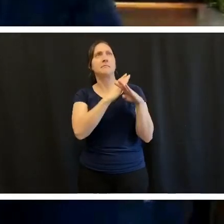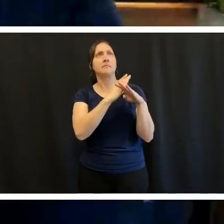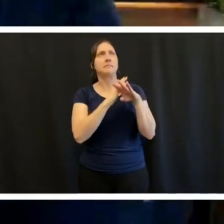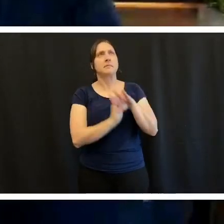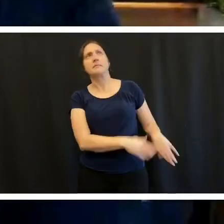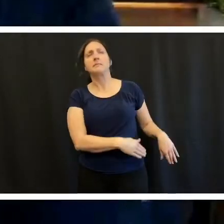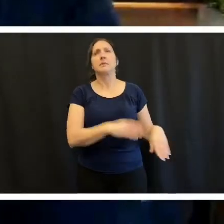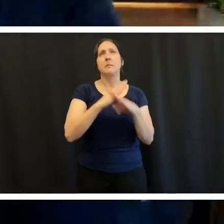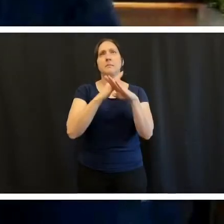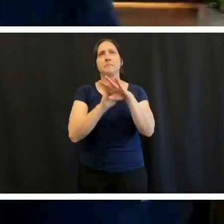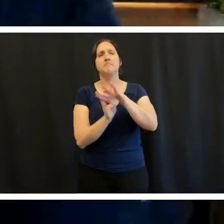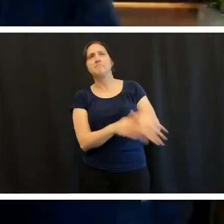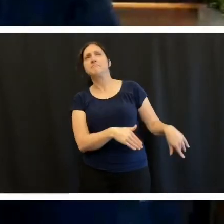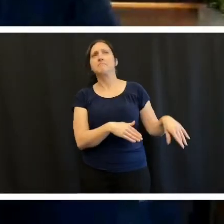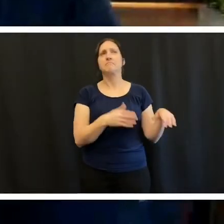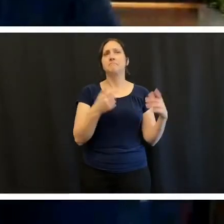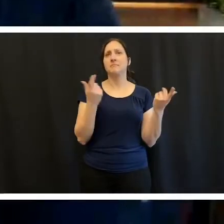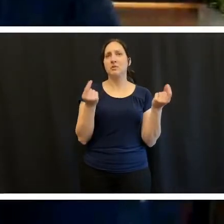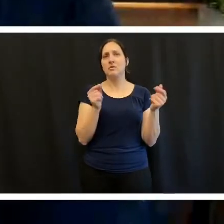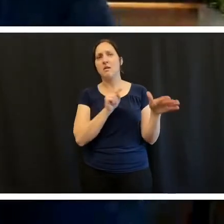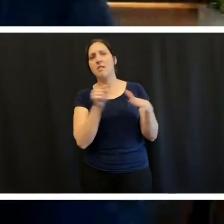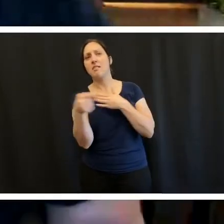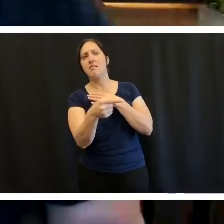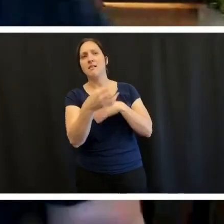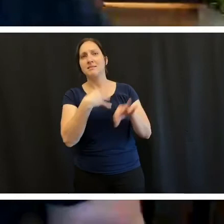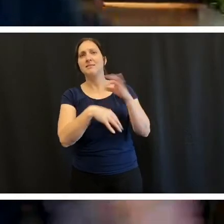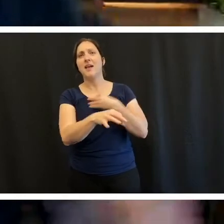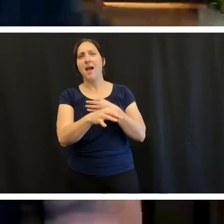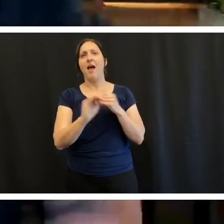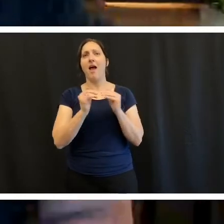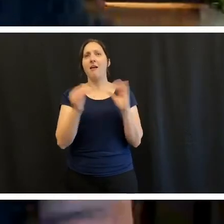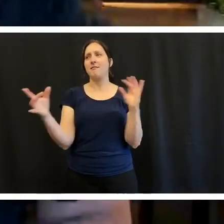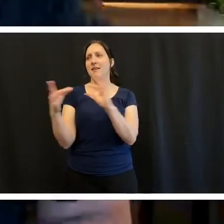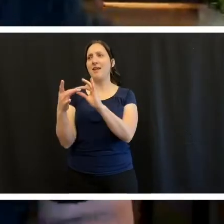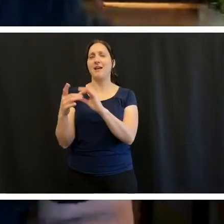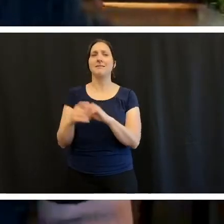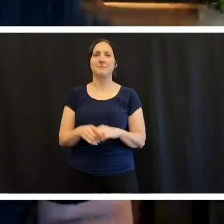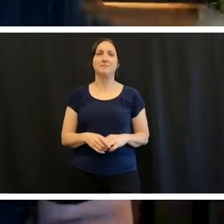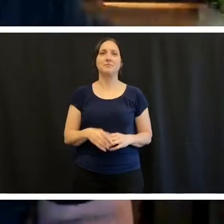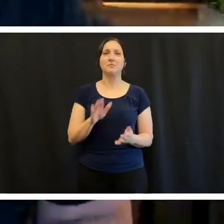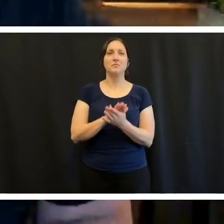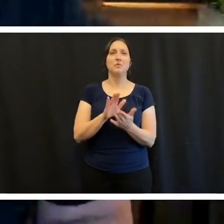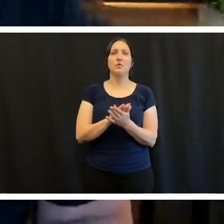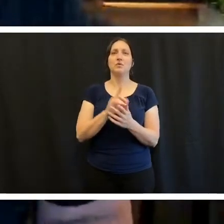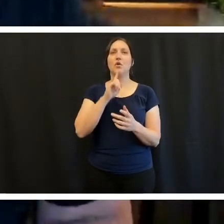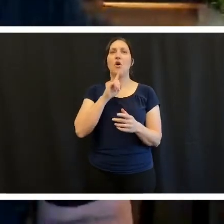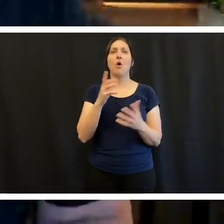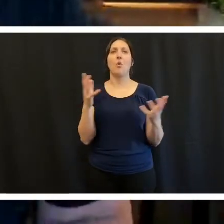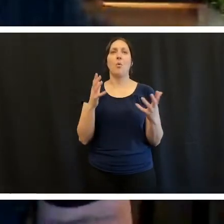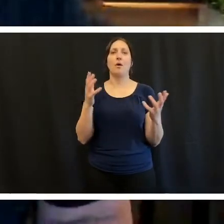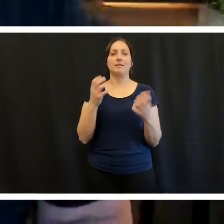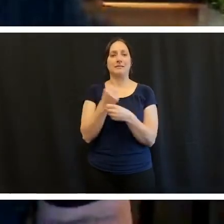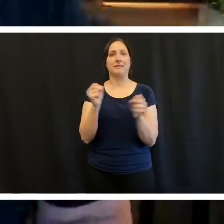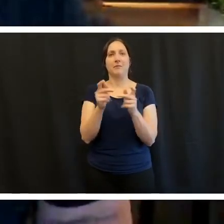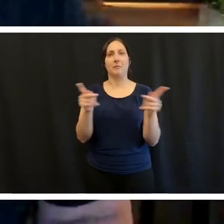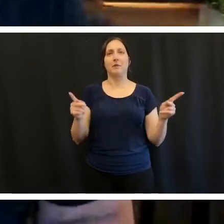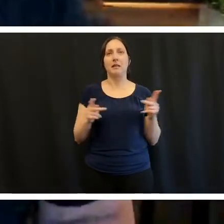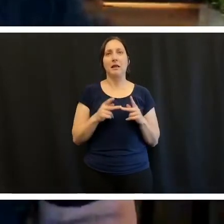to those young learners. The schools are the safety nets for many of those students, and they're still trying to provide as many